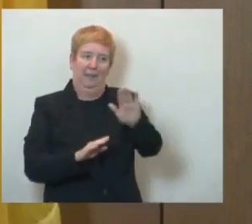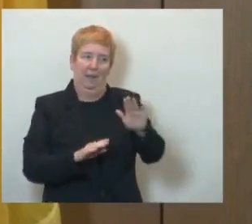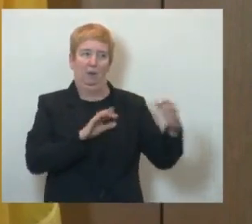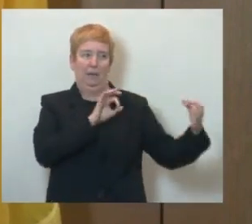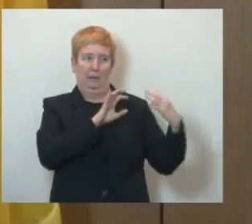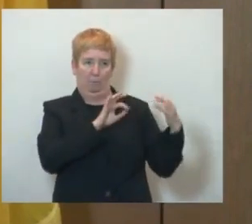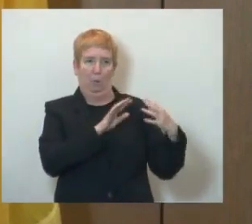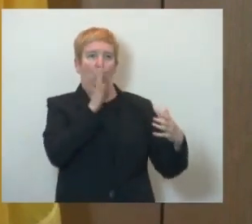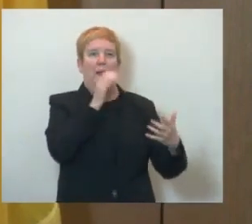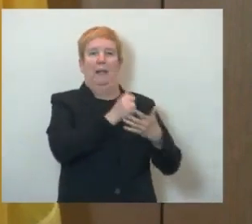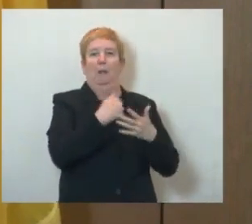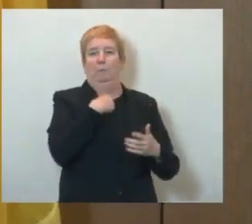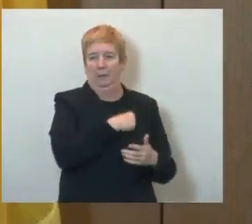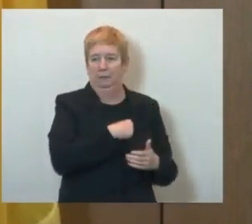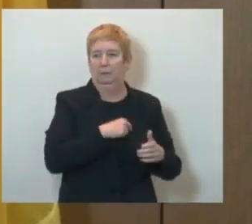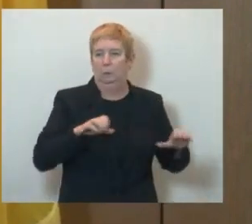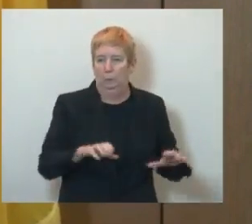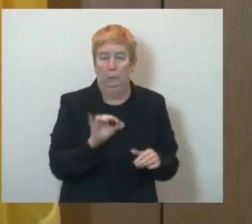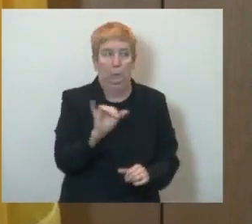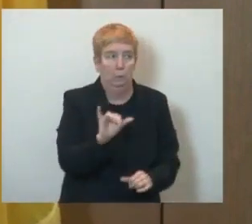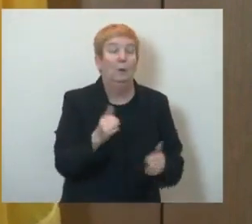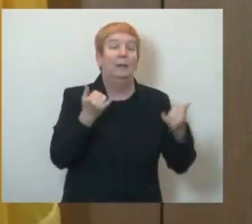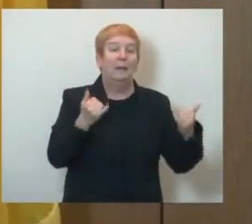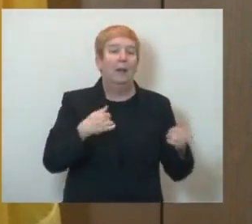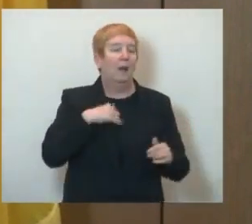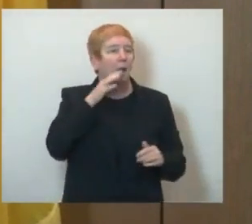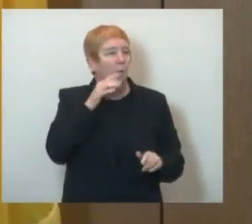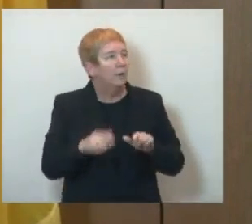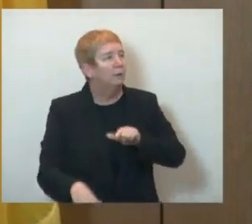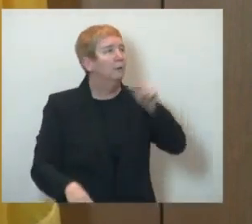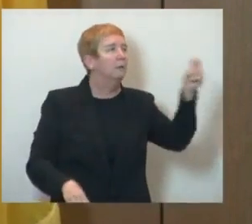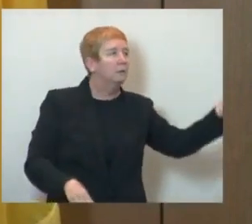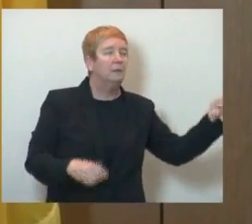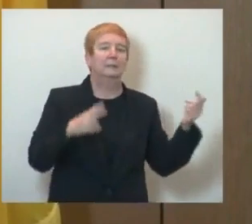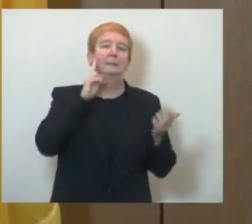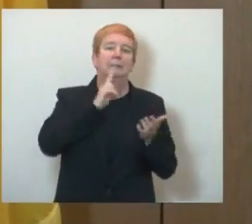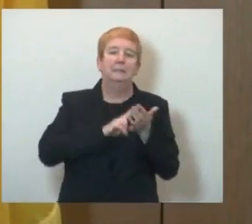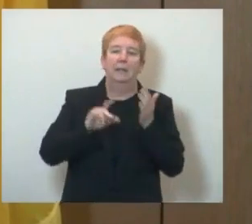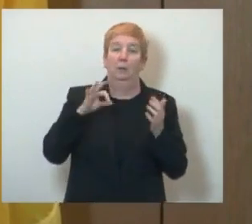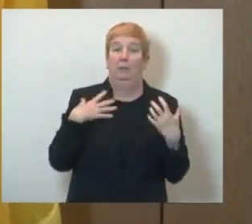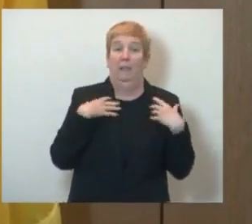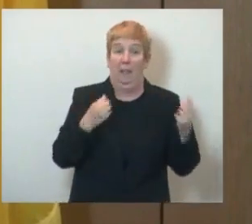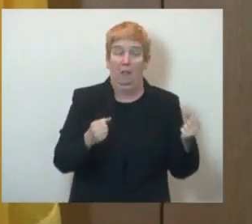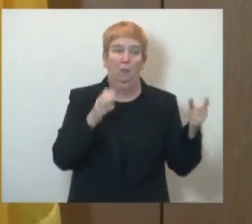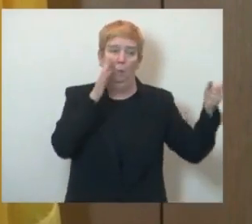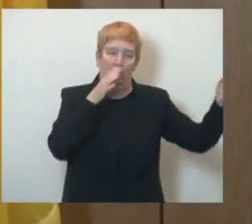THE MAYOR’S COUNCIL TIED TO THE CHIEF OF STAFF AND BUSINESS OBSERVATIONS AND INPUT AS WE MOVE THROUGH THIS PROCESS.